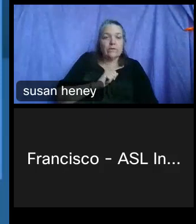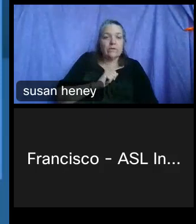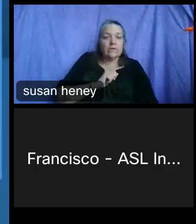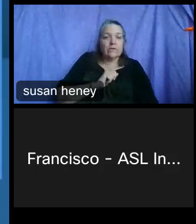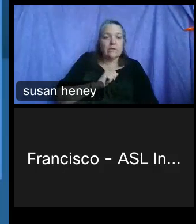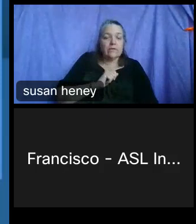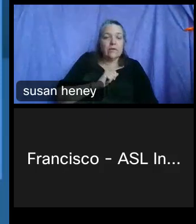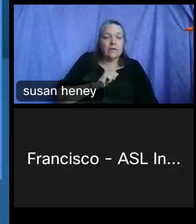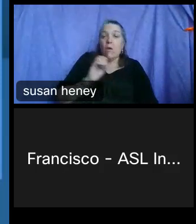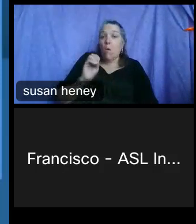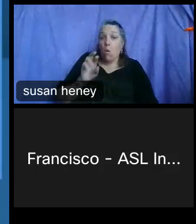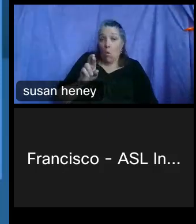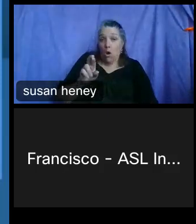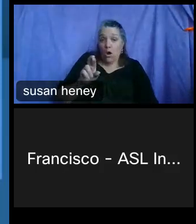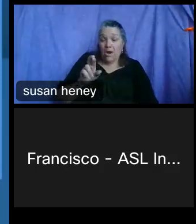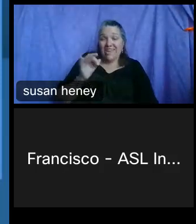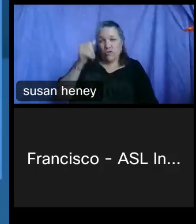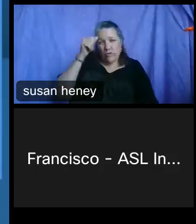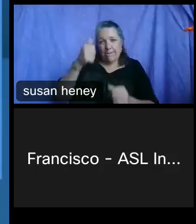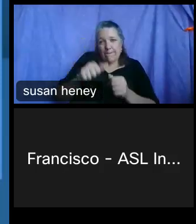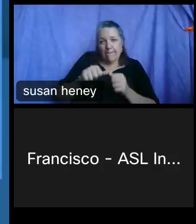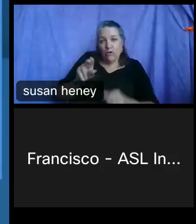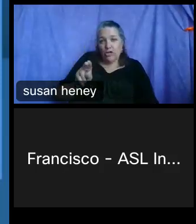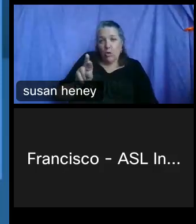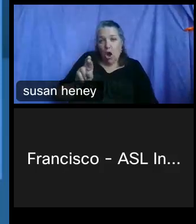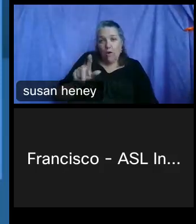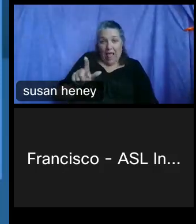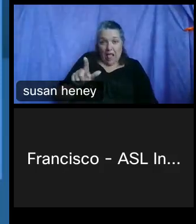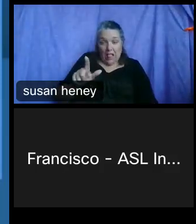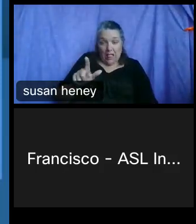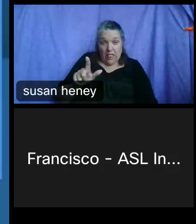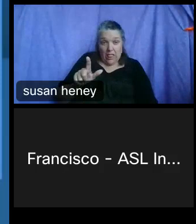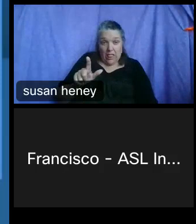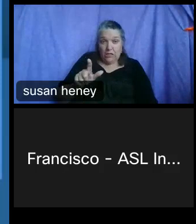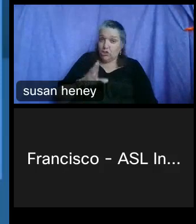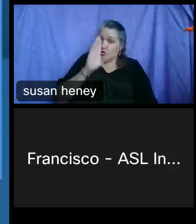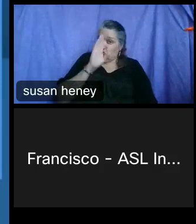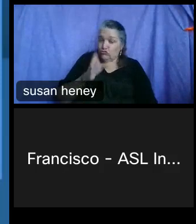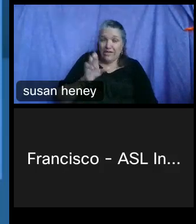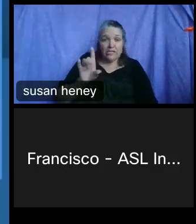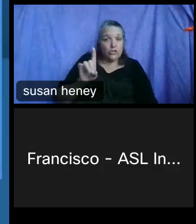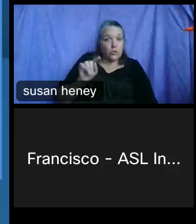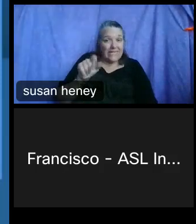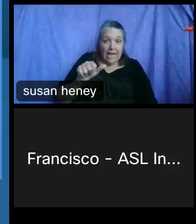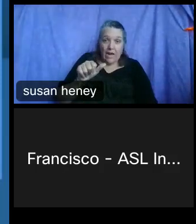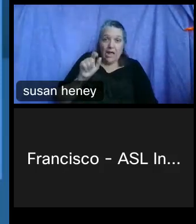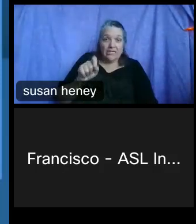or if you can just remember the URL outright, just go directly to data.census.gov.